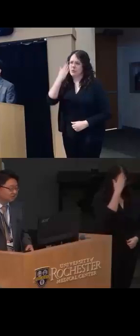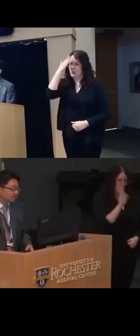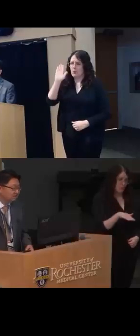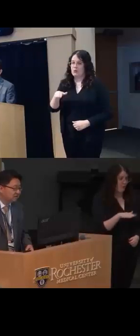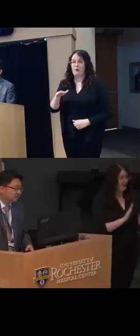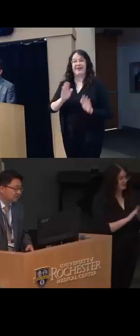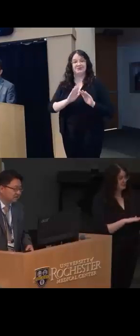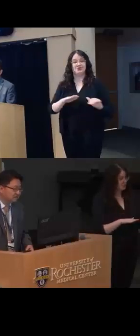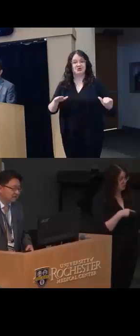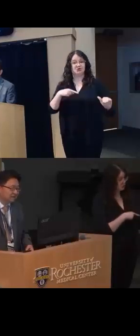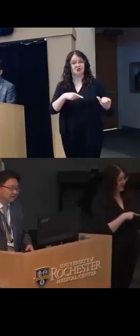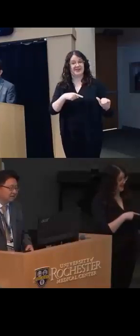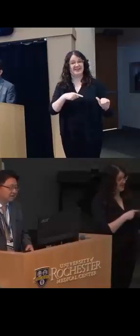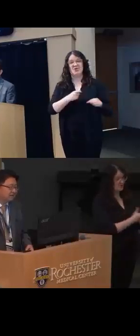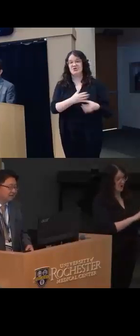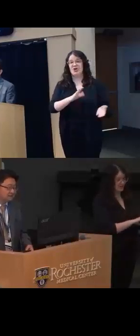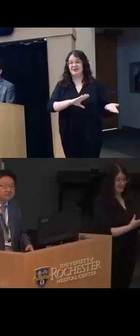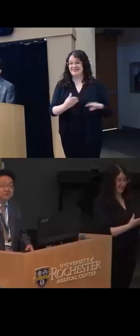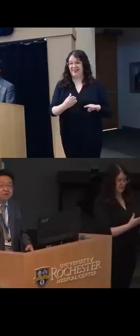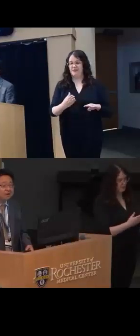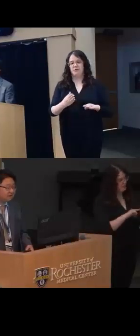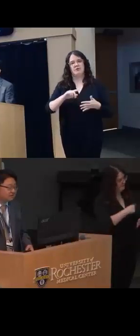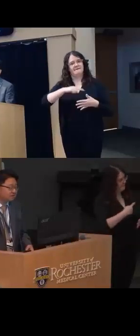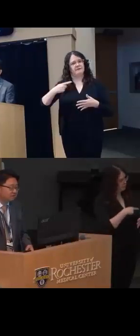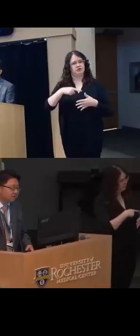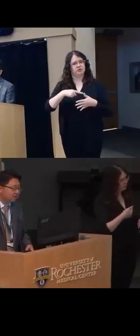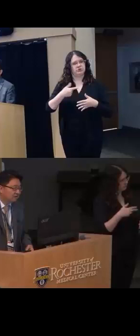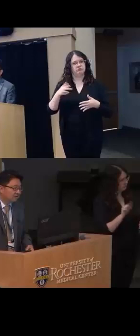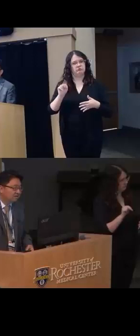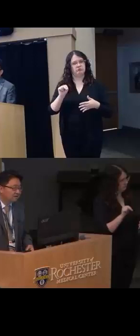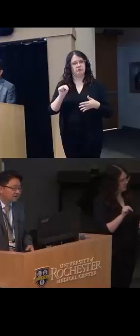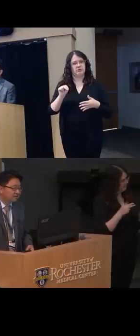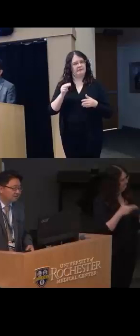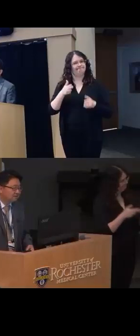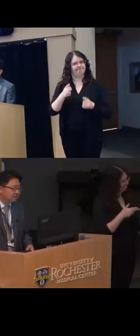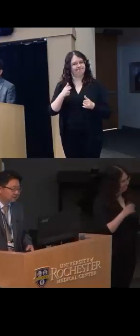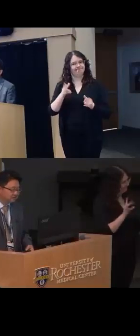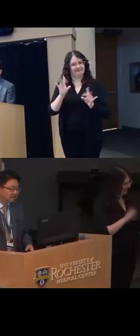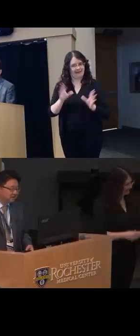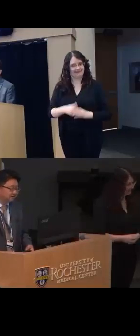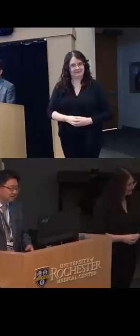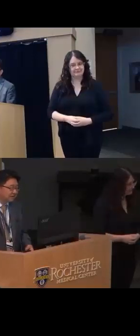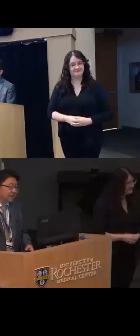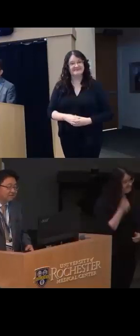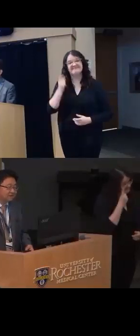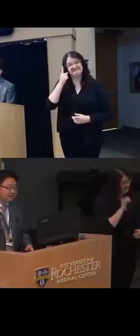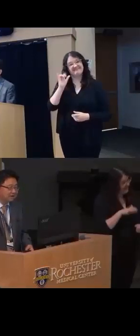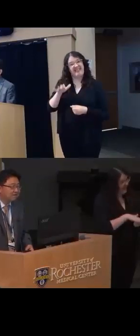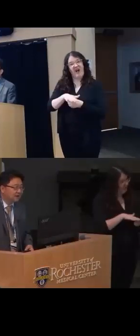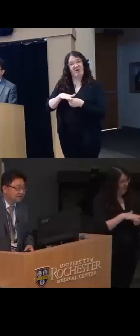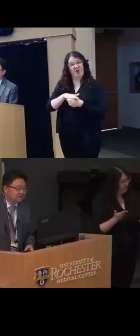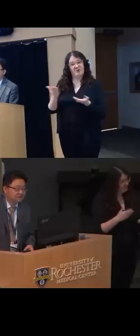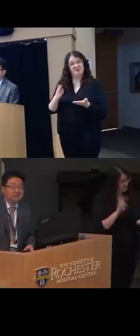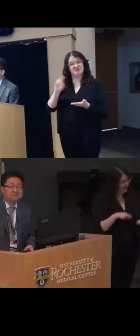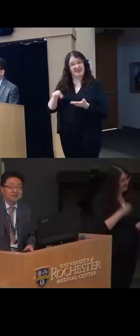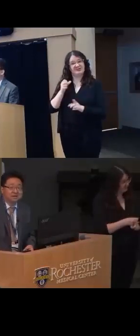among children and uh it's also local issue 183 sorry there are a lot of gun violence victims